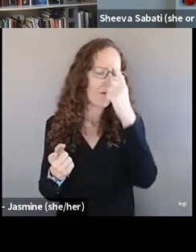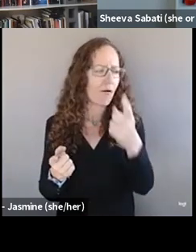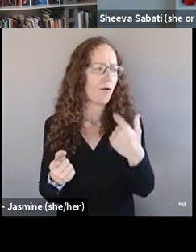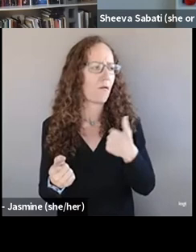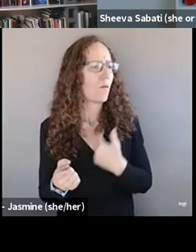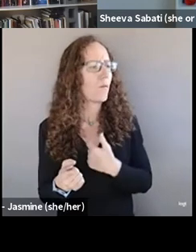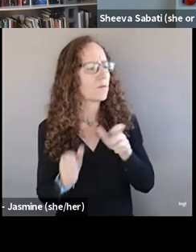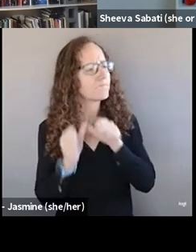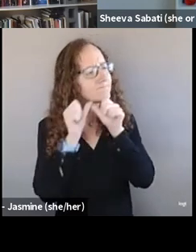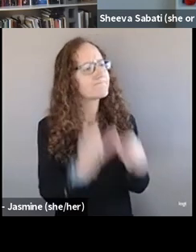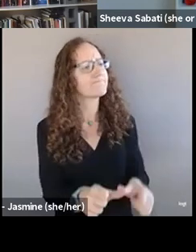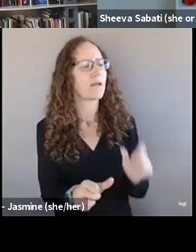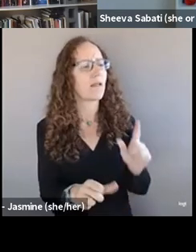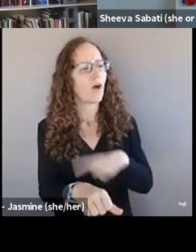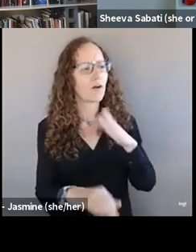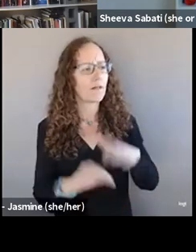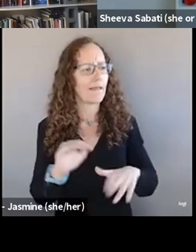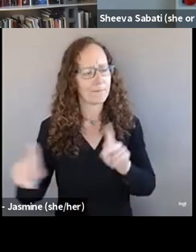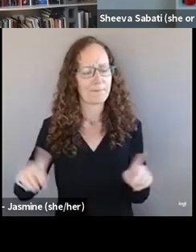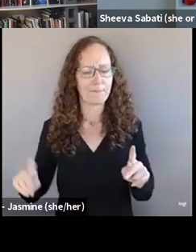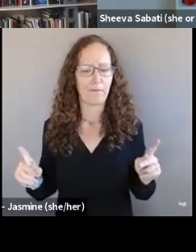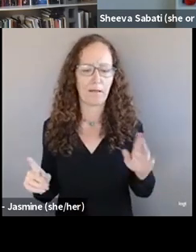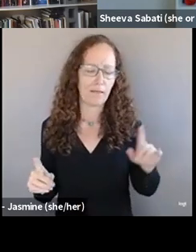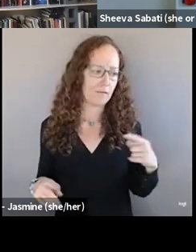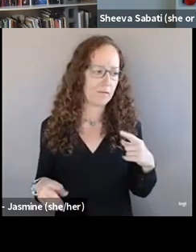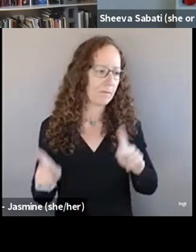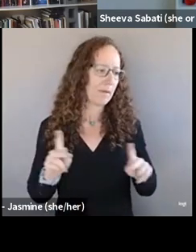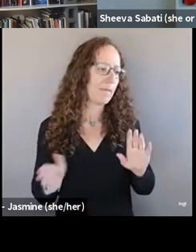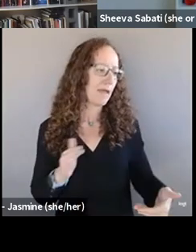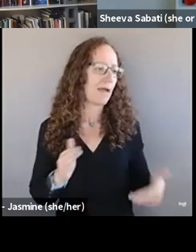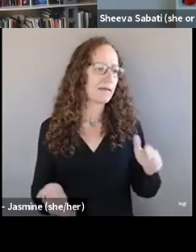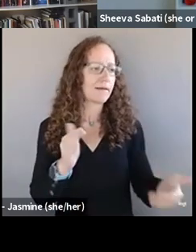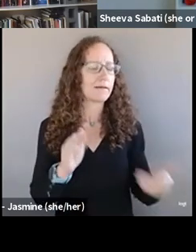dangerous narrative of how old the institutions are. But even